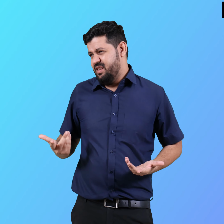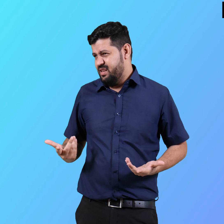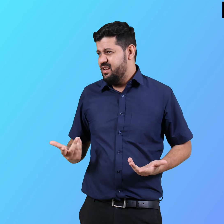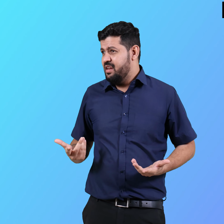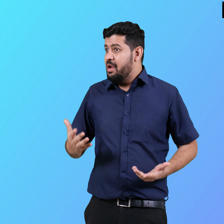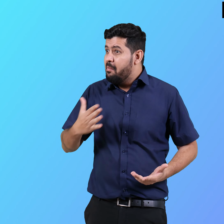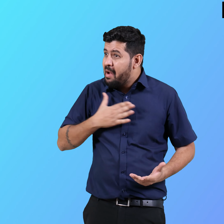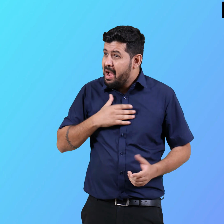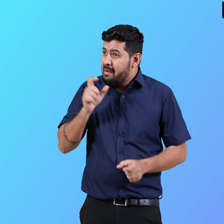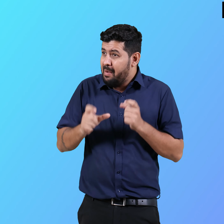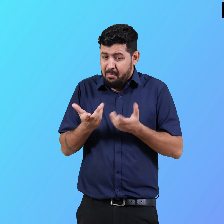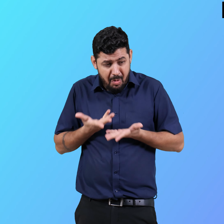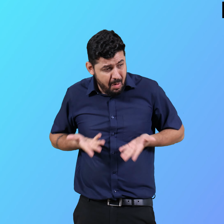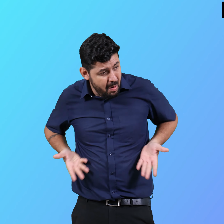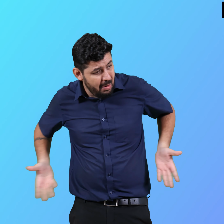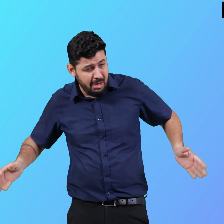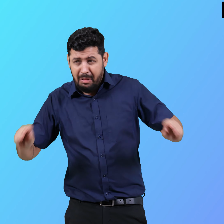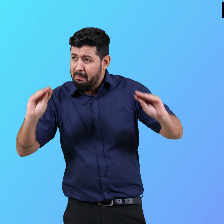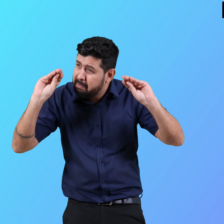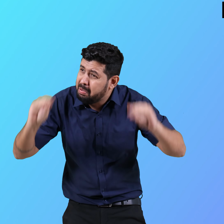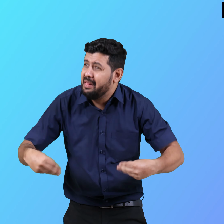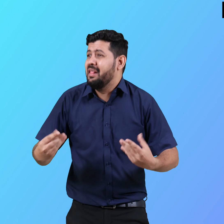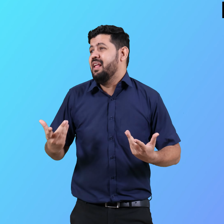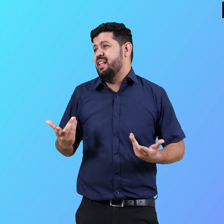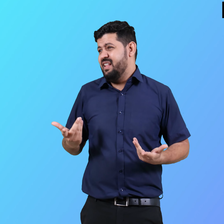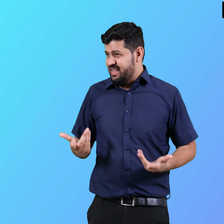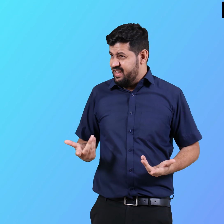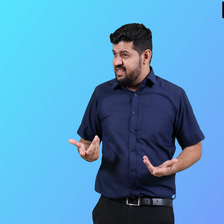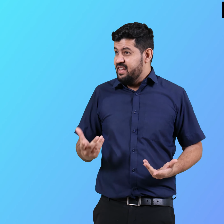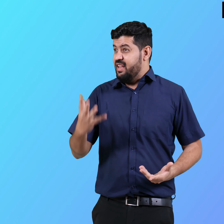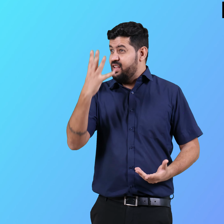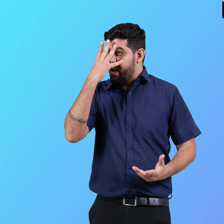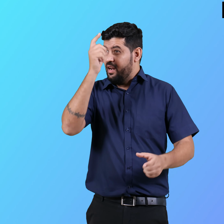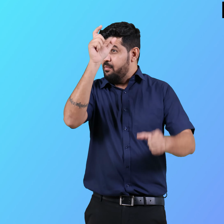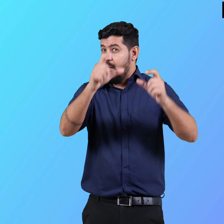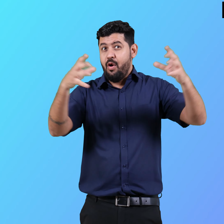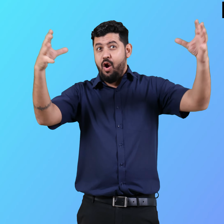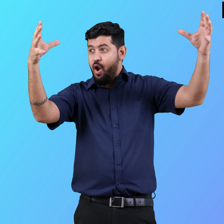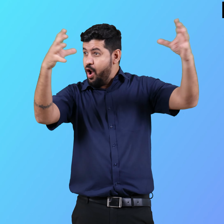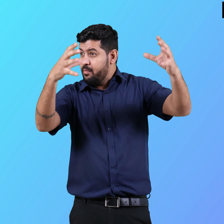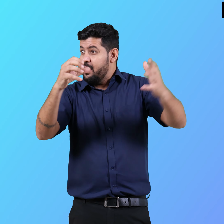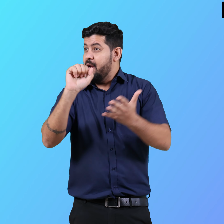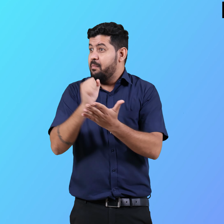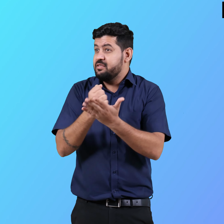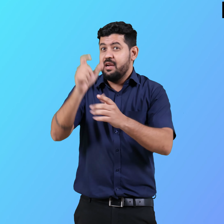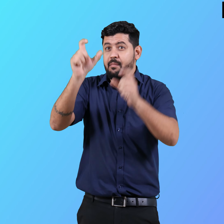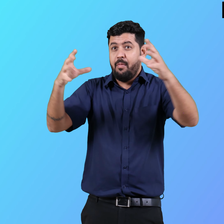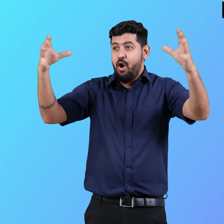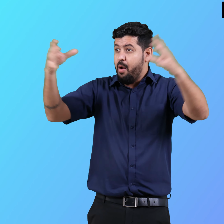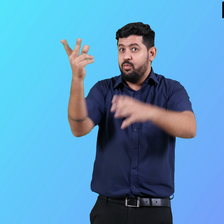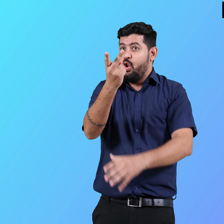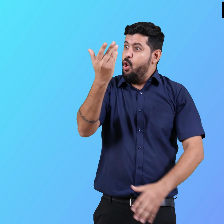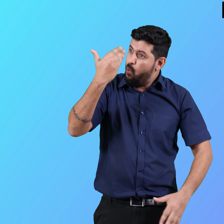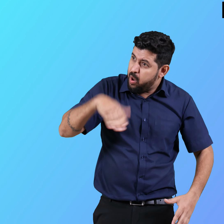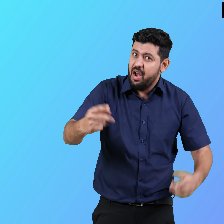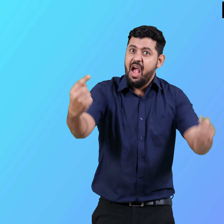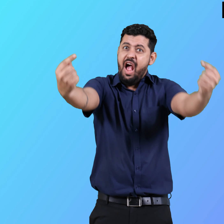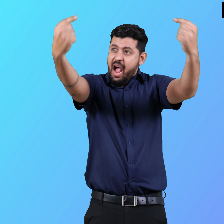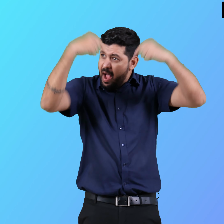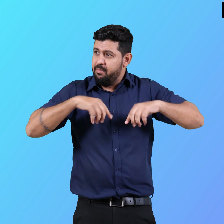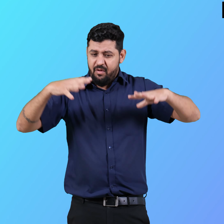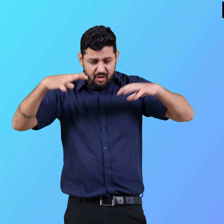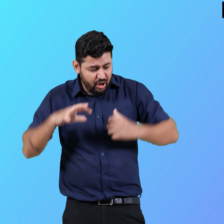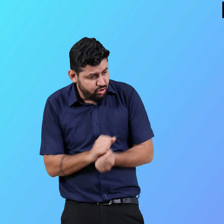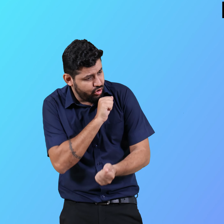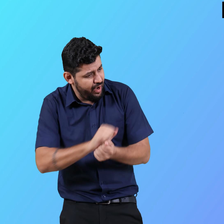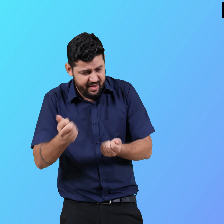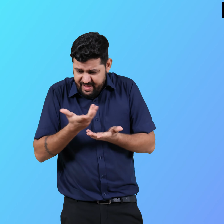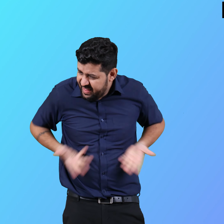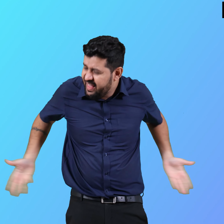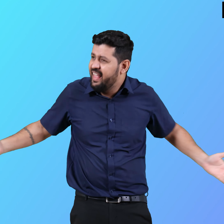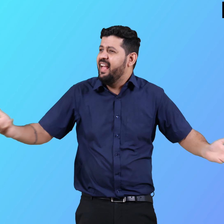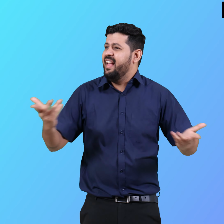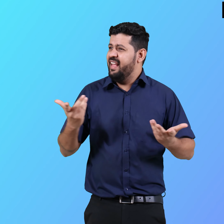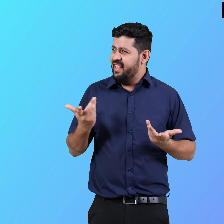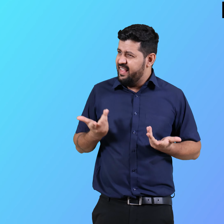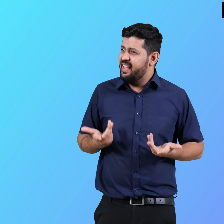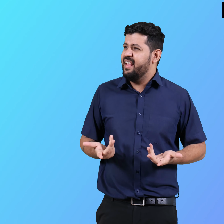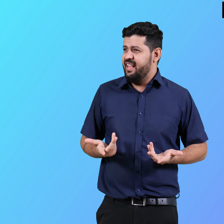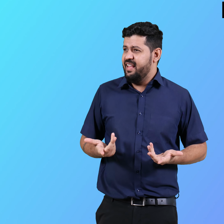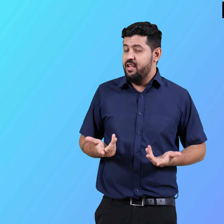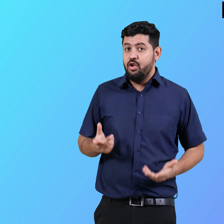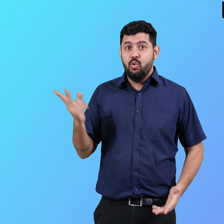There are only a few of us. So if they join together to fight against me, I and all my people will be destroyed.”